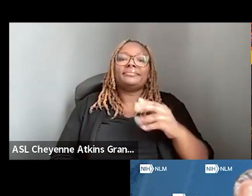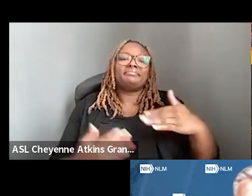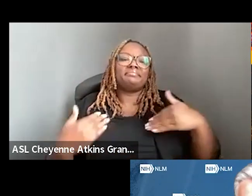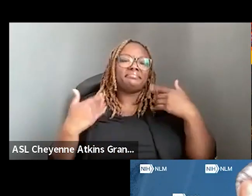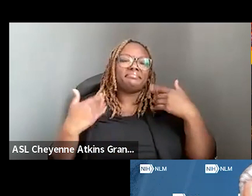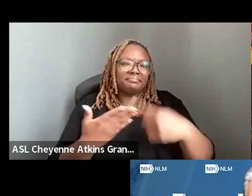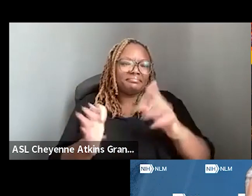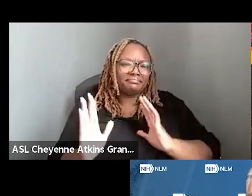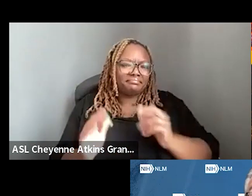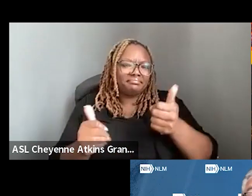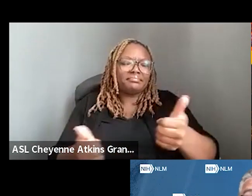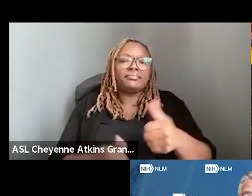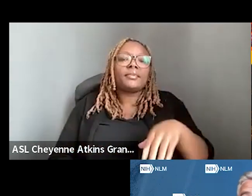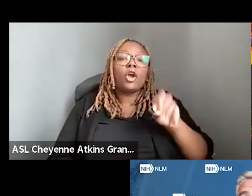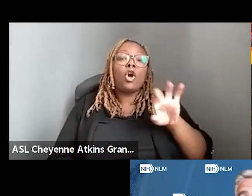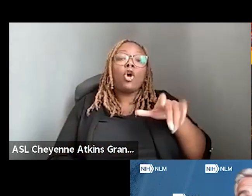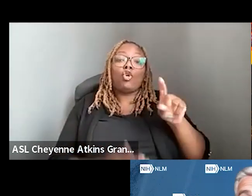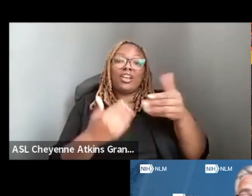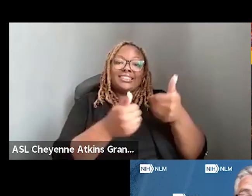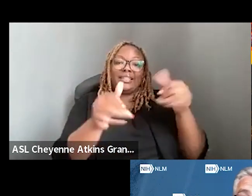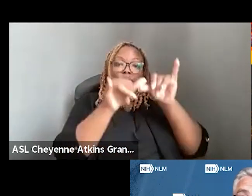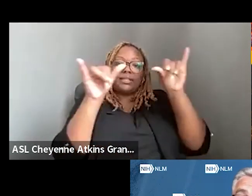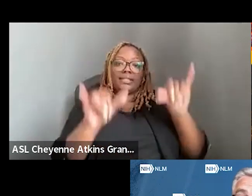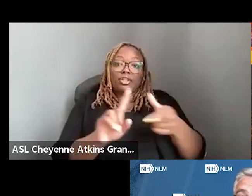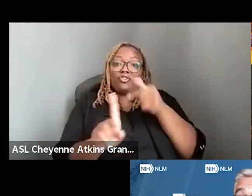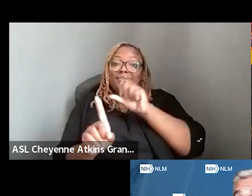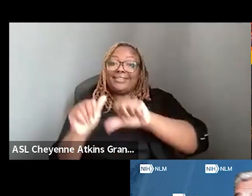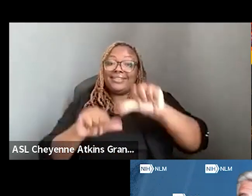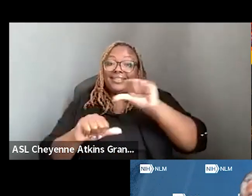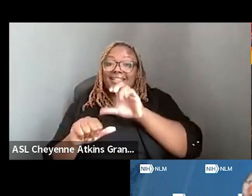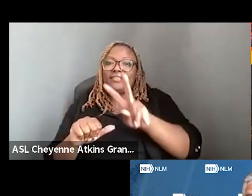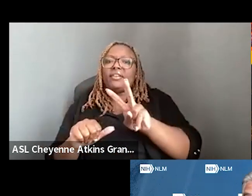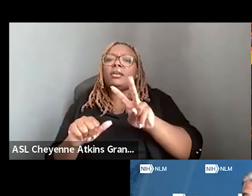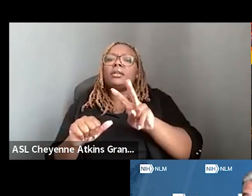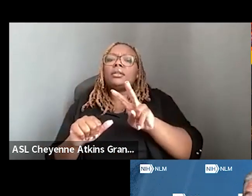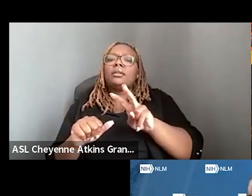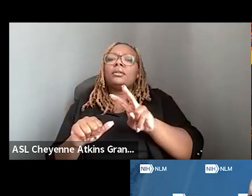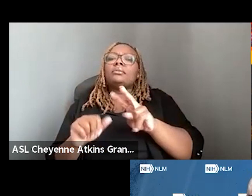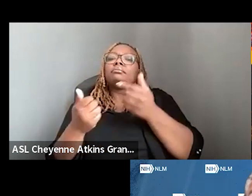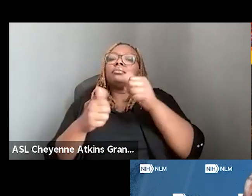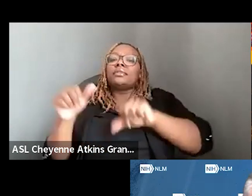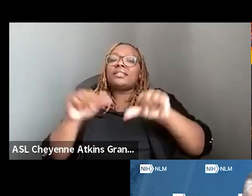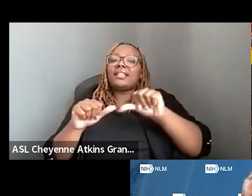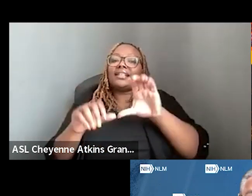So ORCID is a separate system from SciENcv. Like SciENcv -- SciENcv is free -- ORCID is also free.